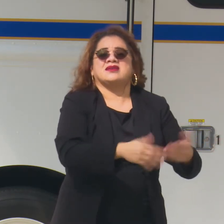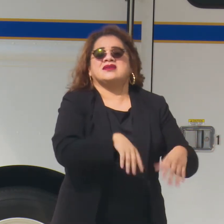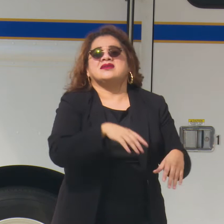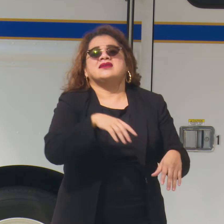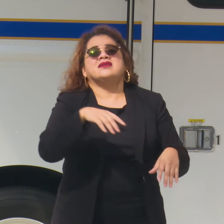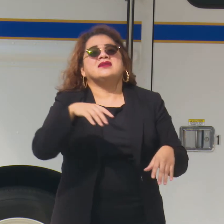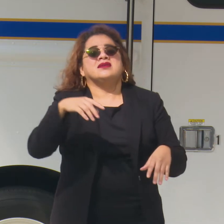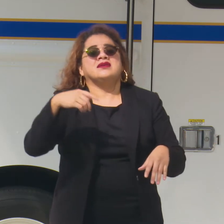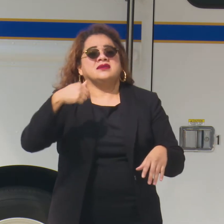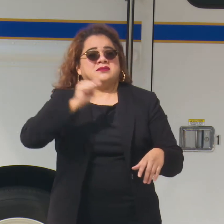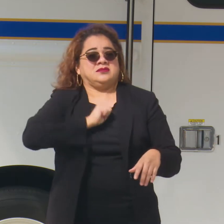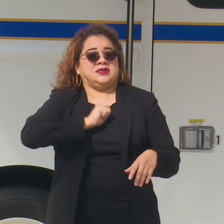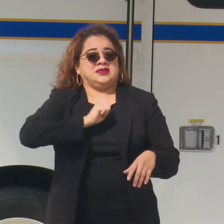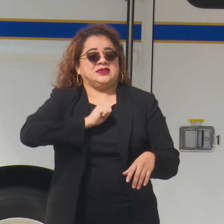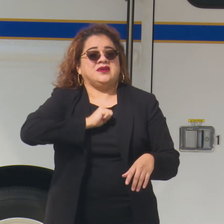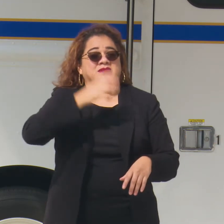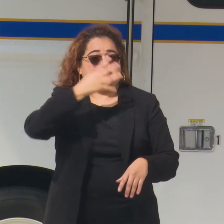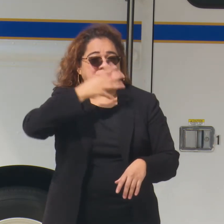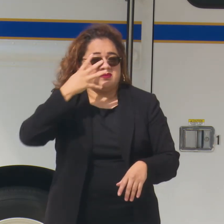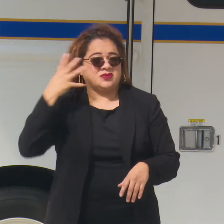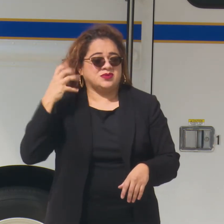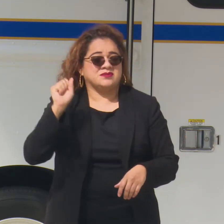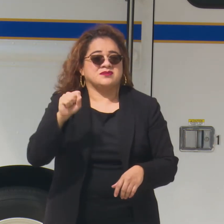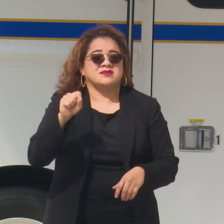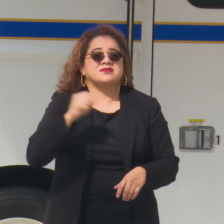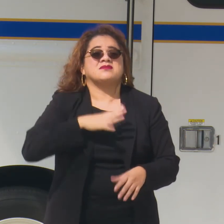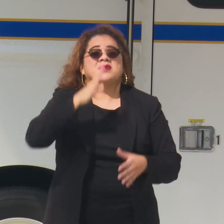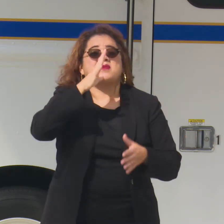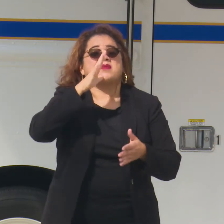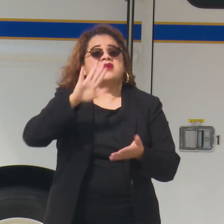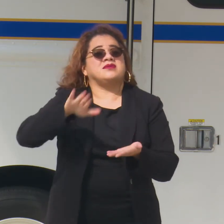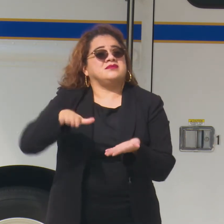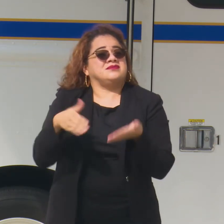I'm an immigrant. My mom who passed away due to COVID-19